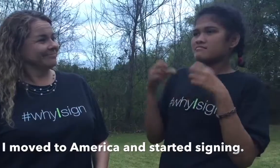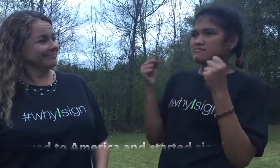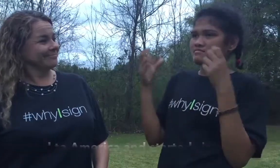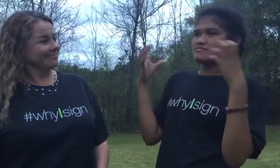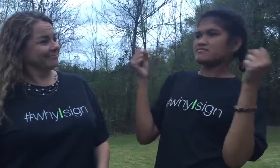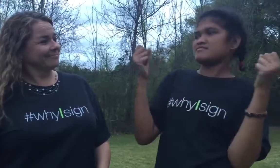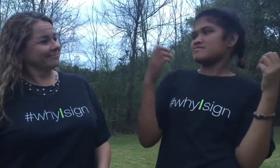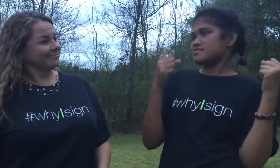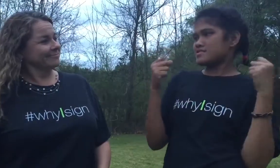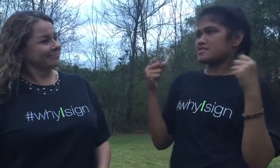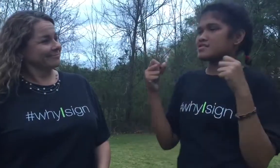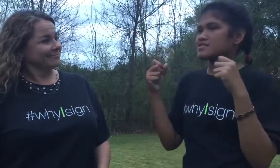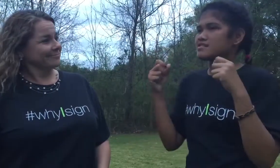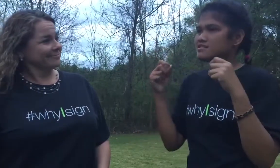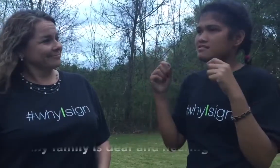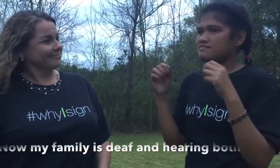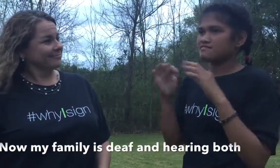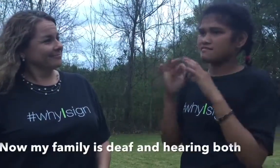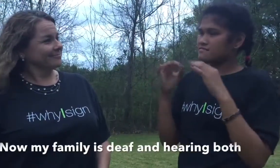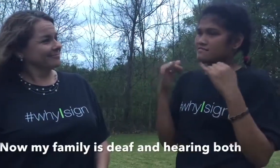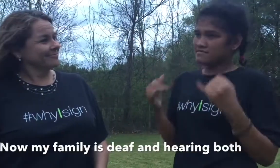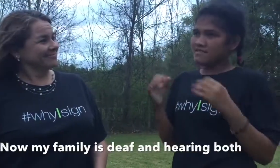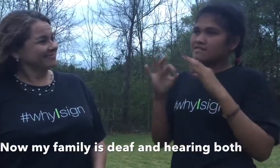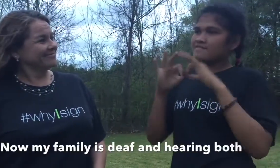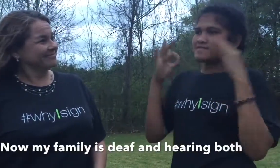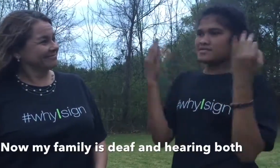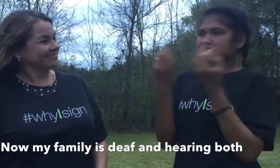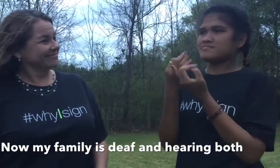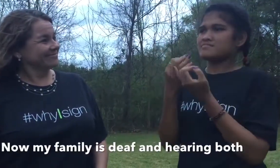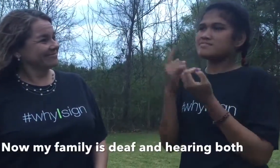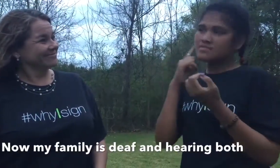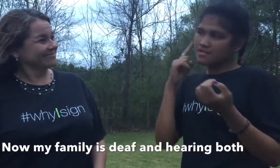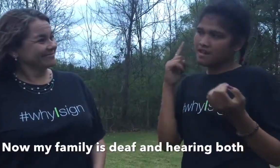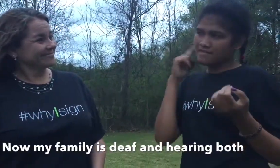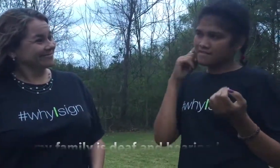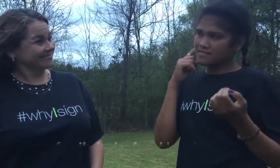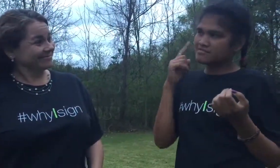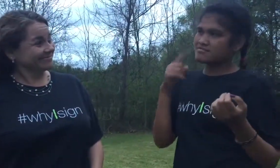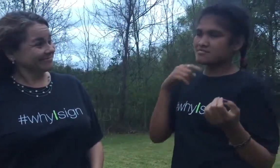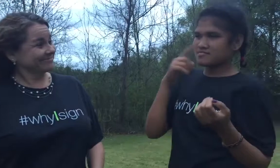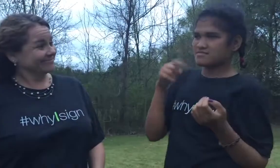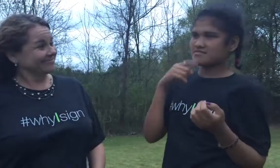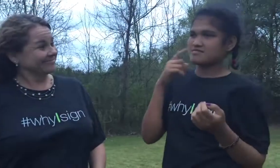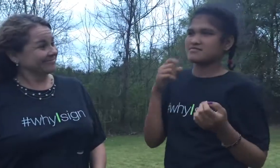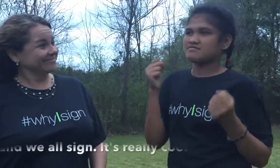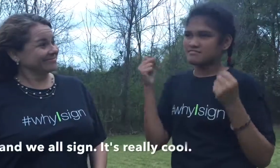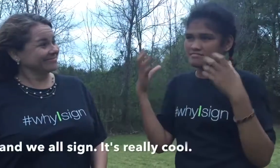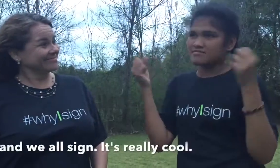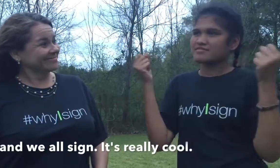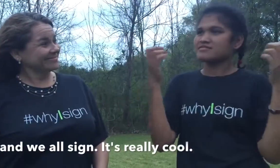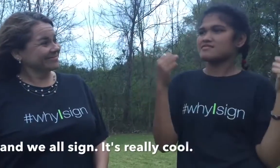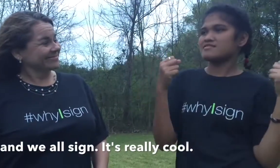I love having deaf friends and I really value ASL. Why I sign.